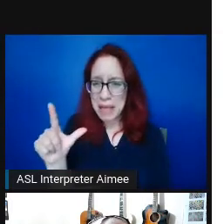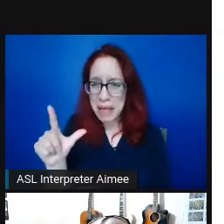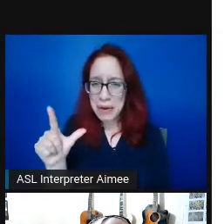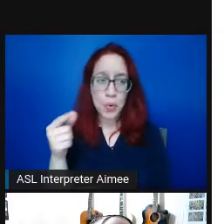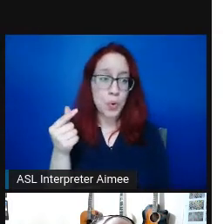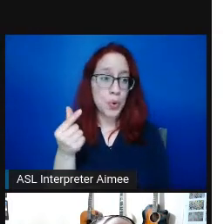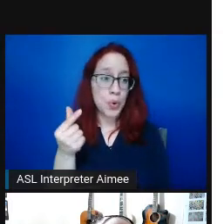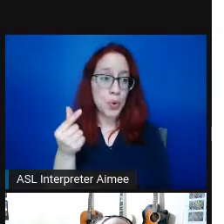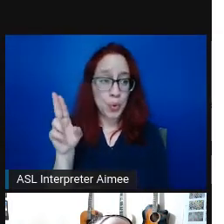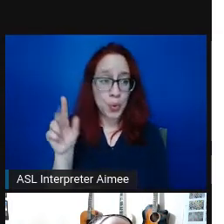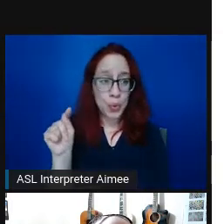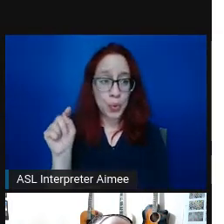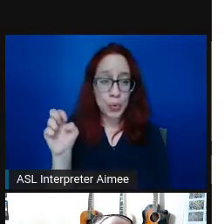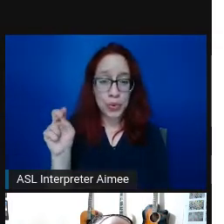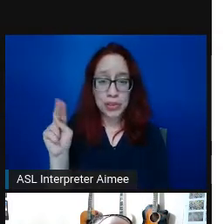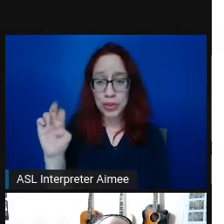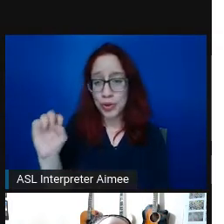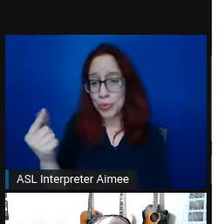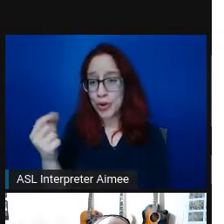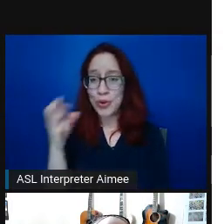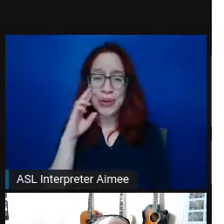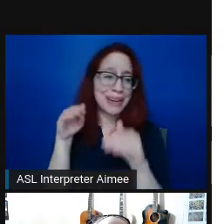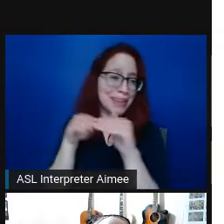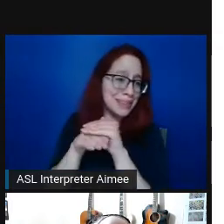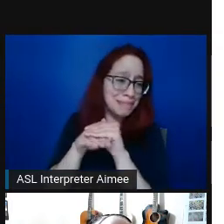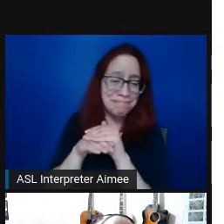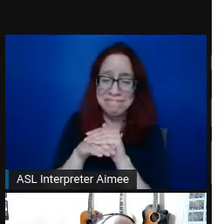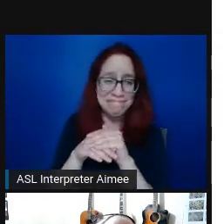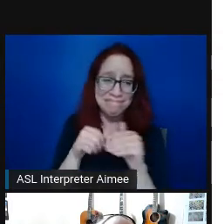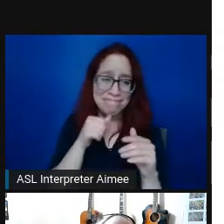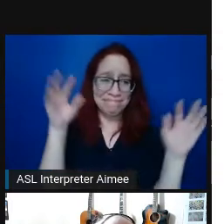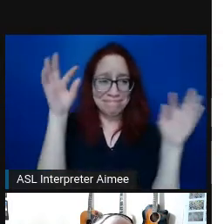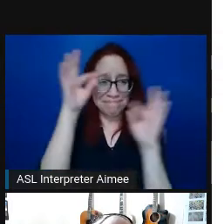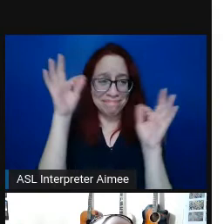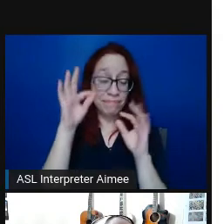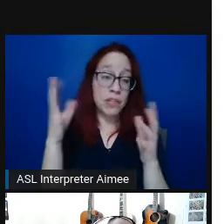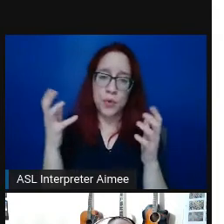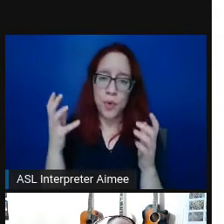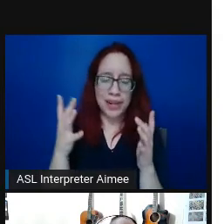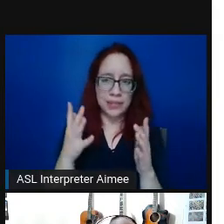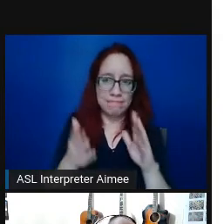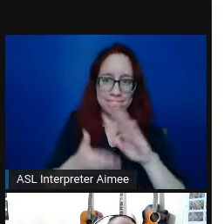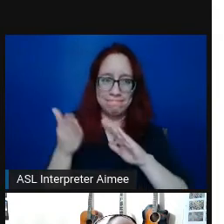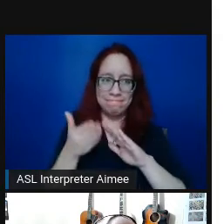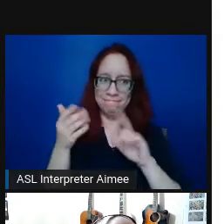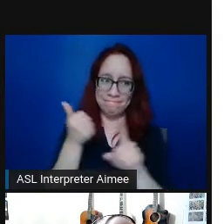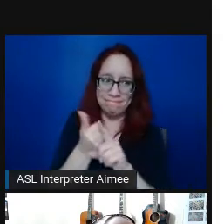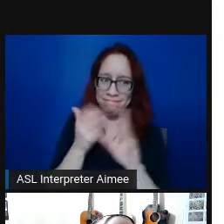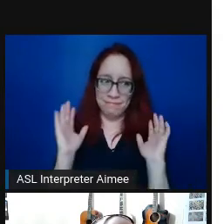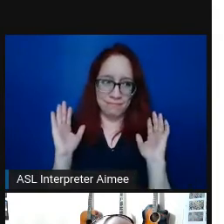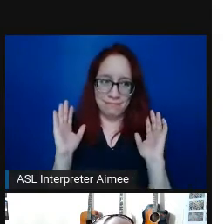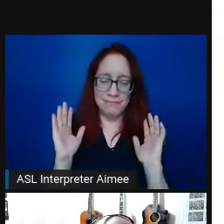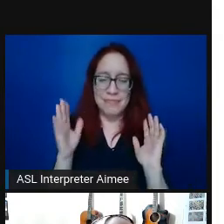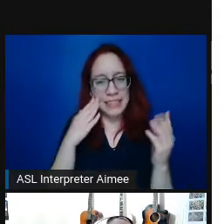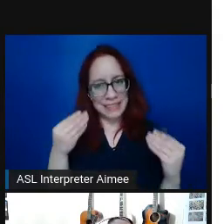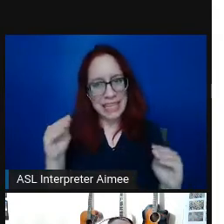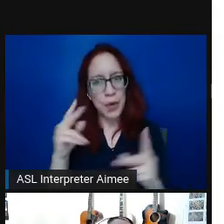or Gutenberg or accessibility, they just want it to work and to sell their products and services.